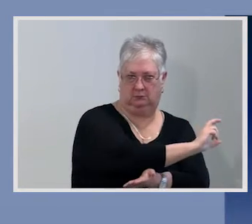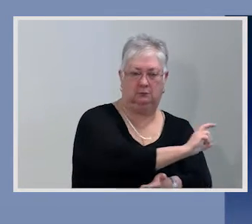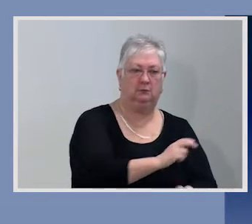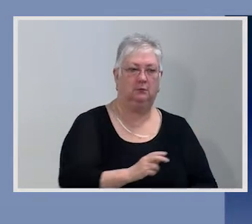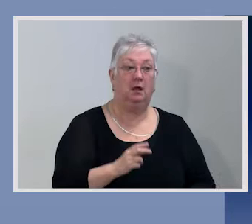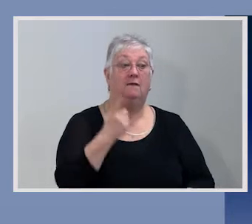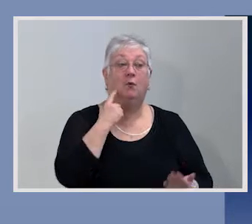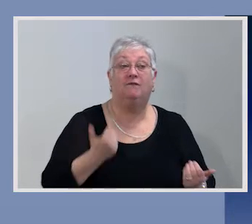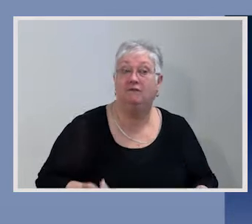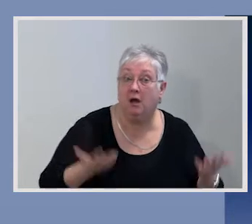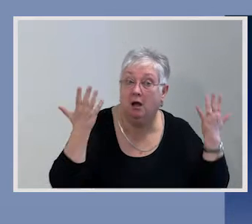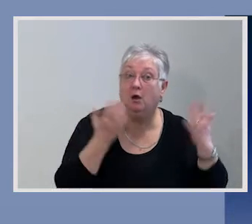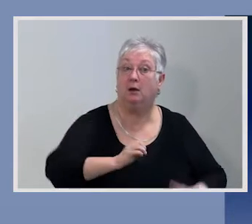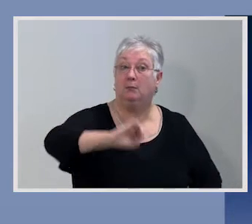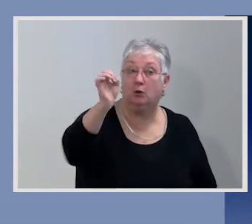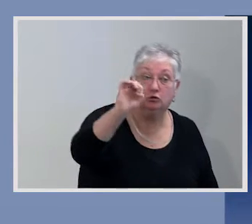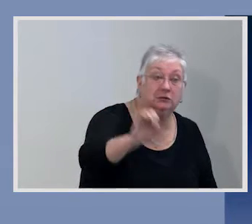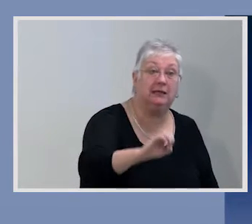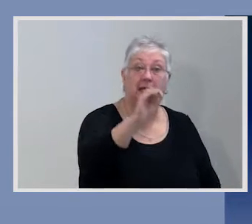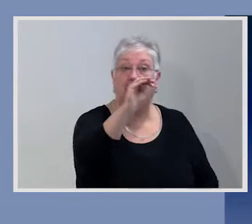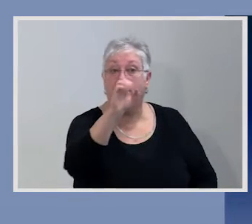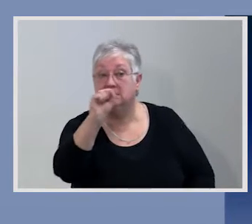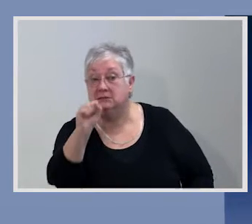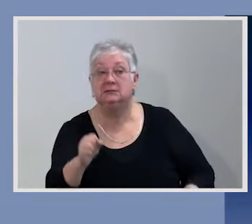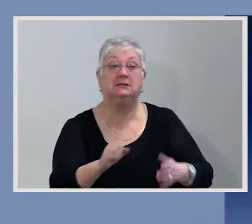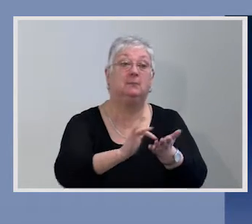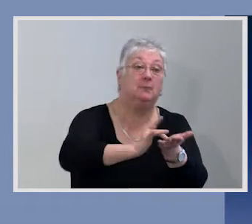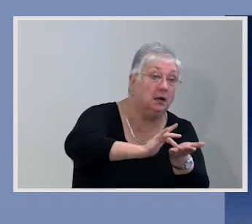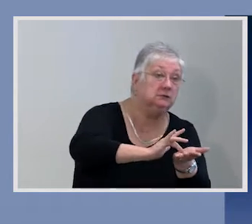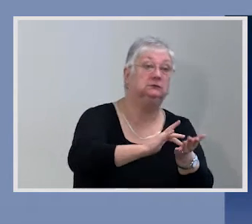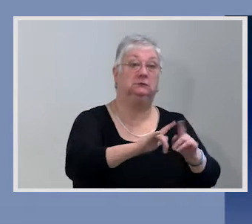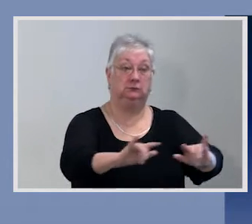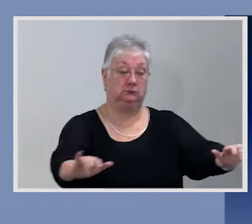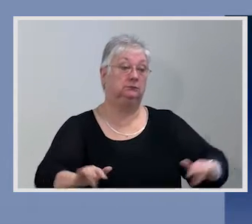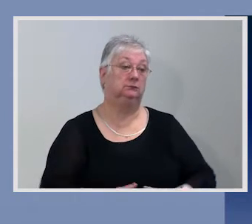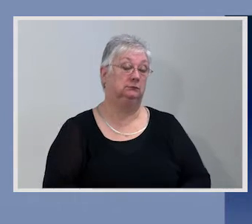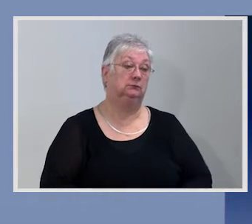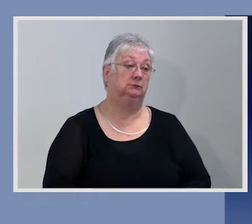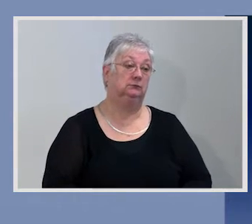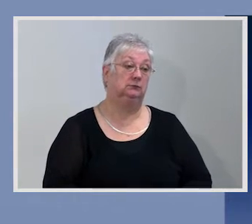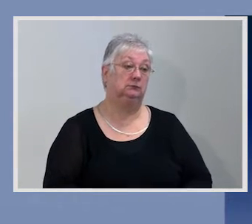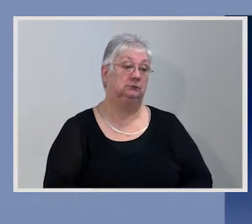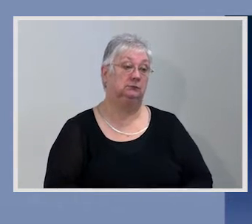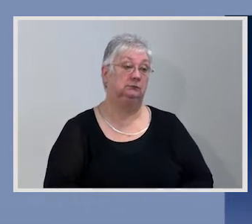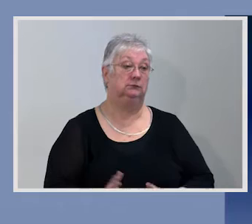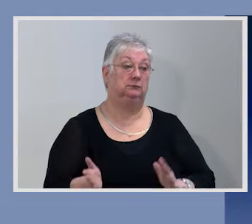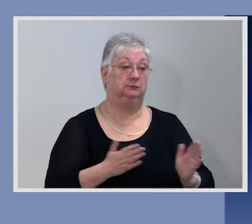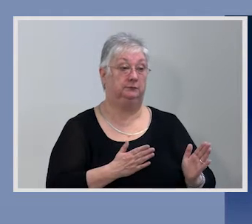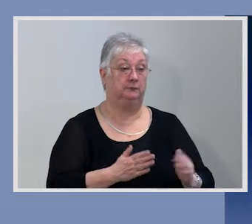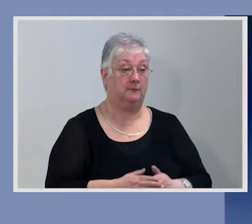METROPOLITAN POLICE DEPARTMENT. AND FINALLY HOUSING, $186 MILLION ON HOUSING INITIATIVES.